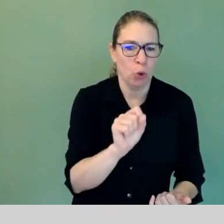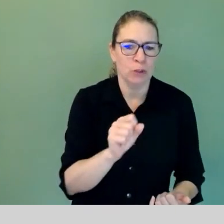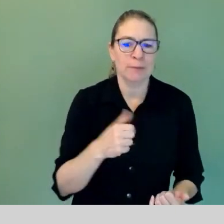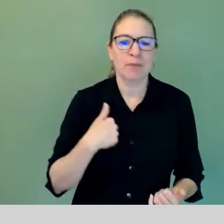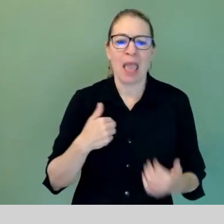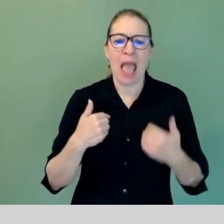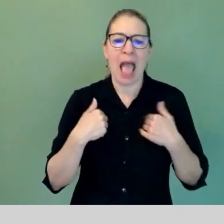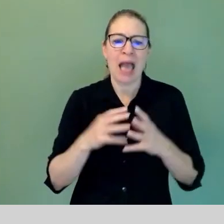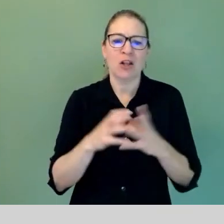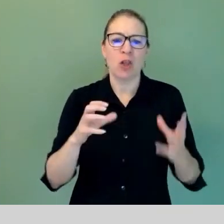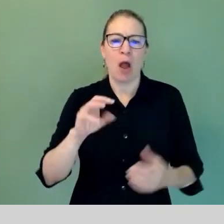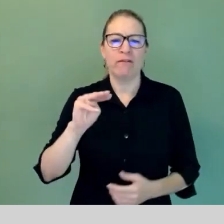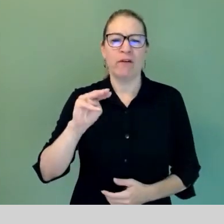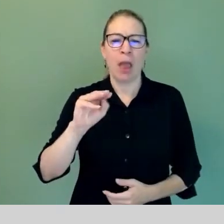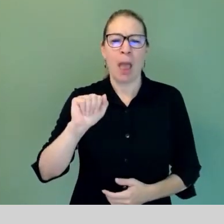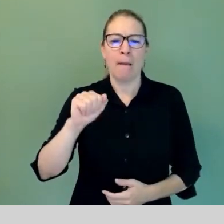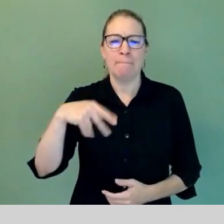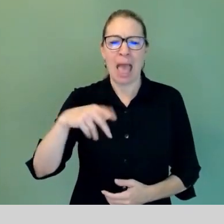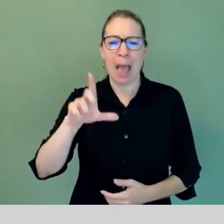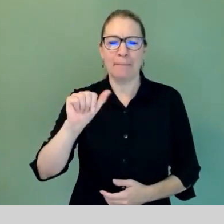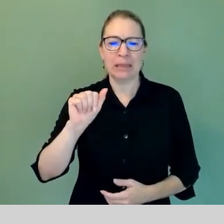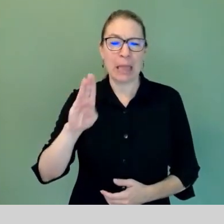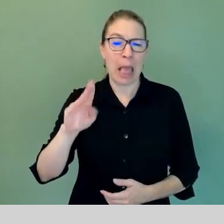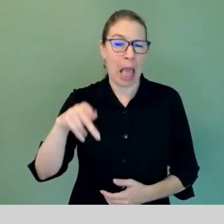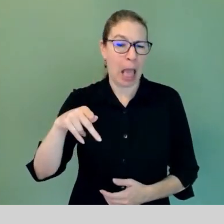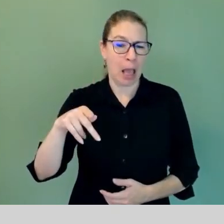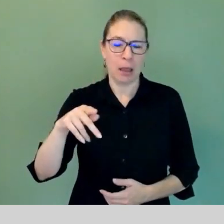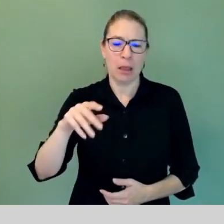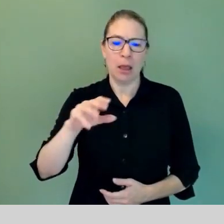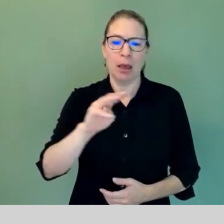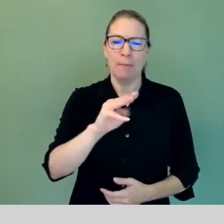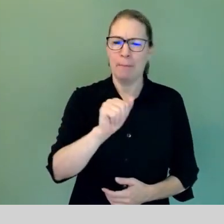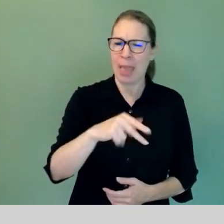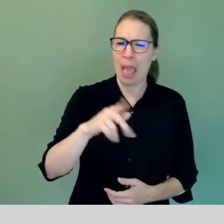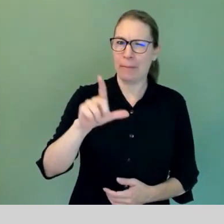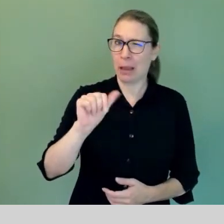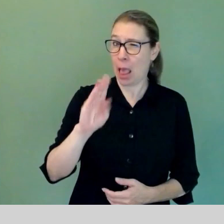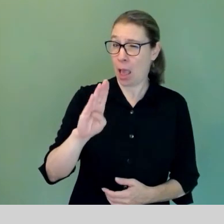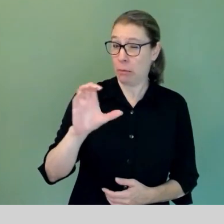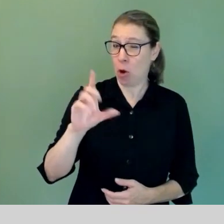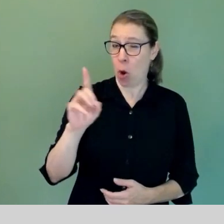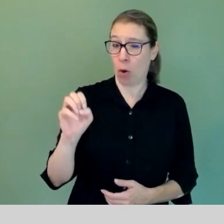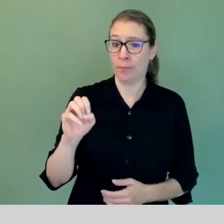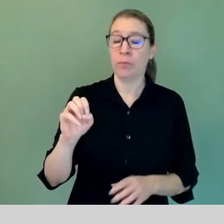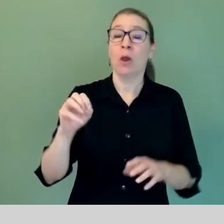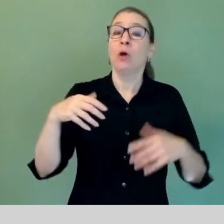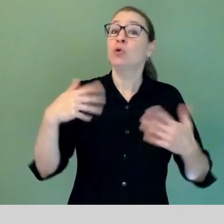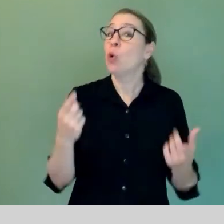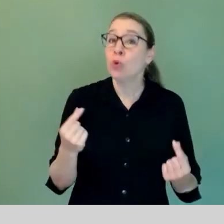I had a lot of MATLAB code for it, but nothing in Python. So I really worked to create